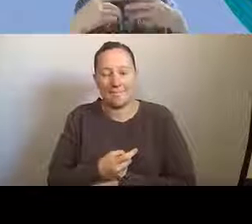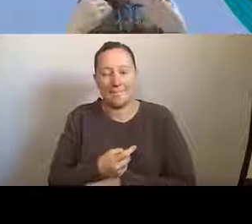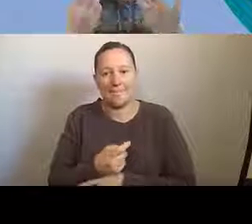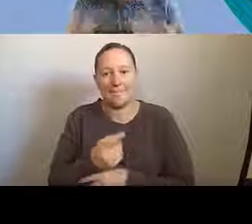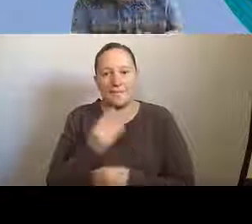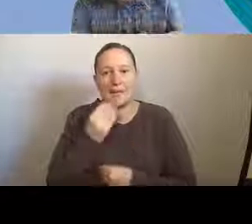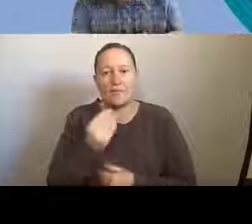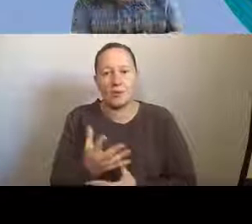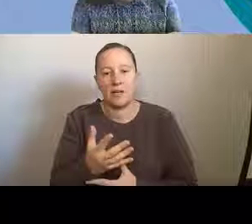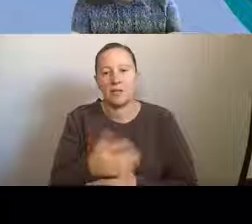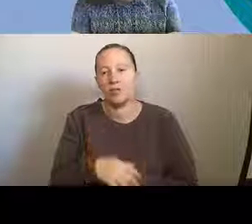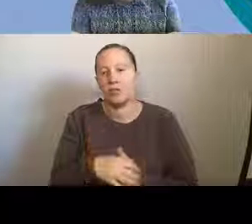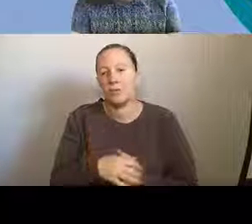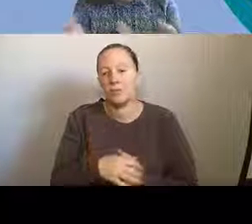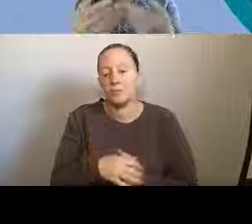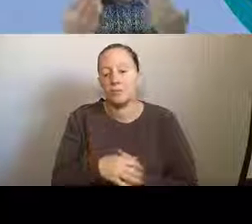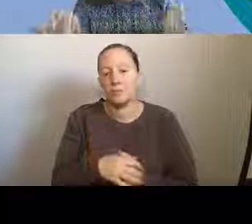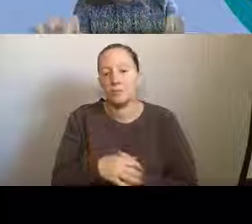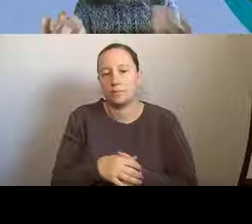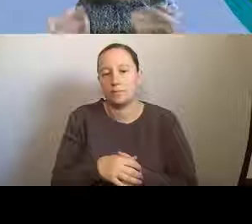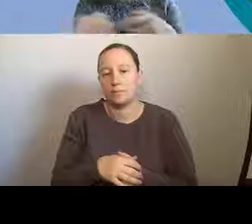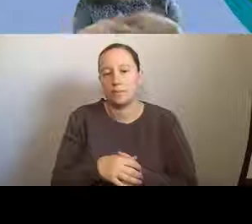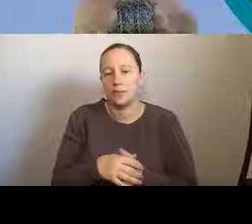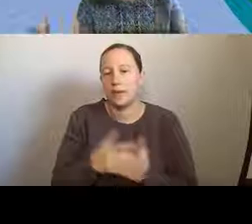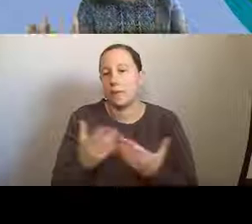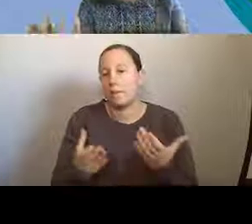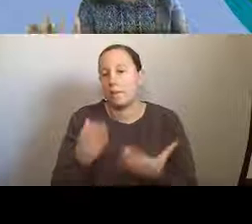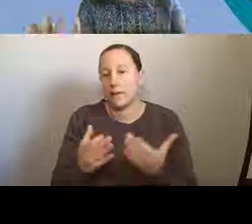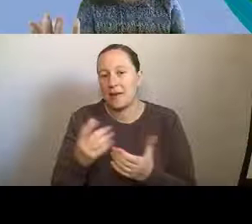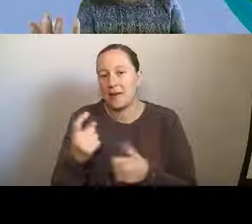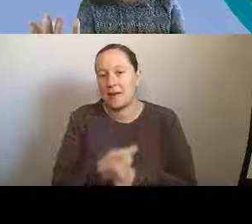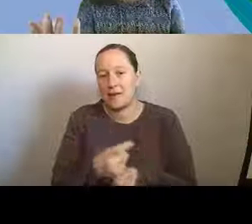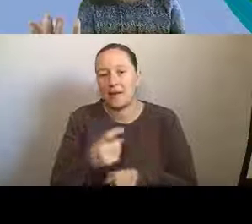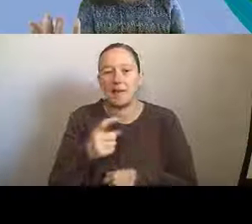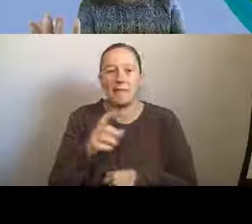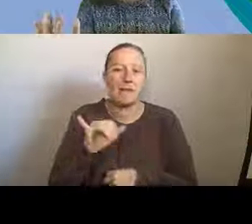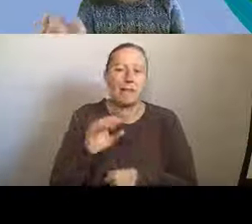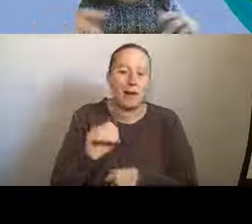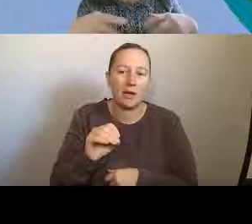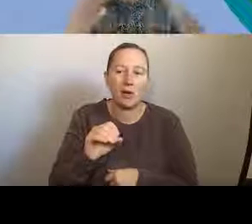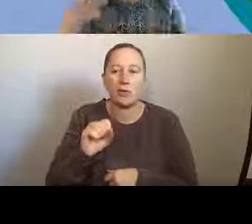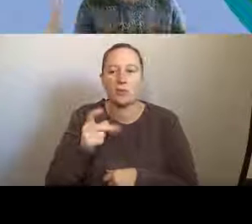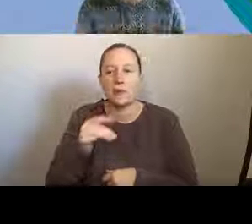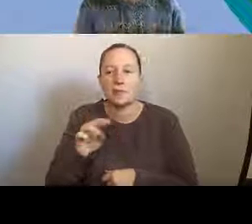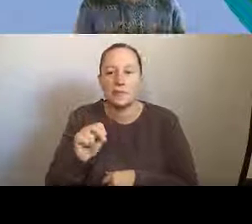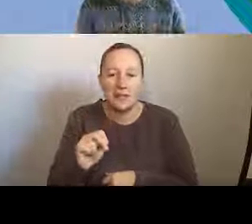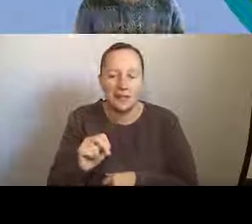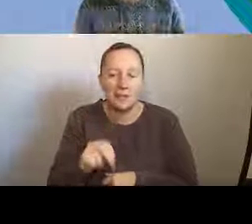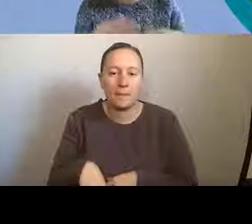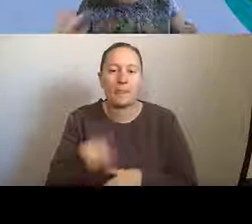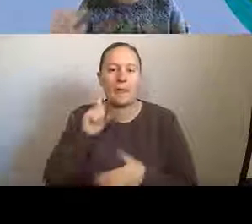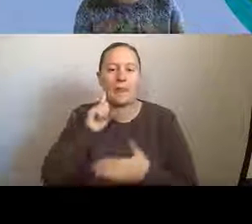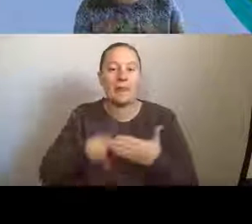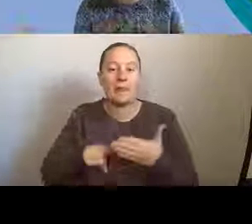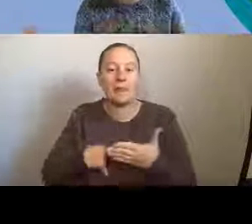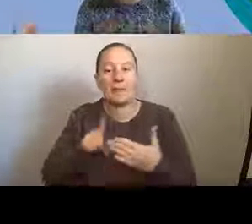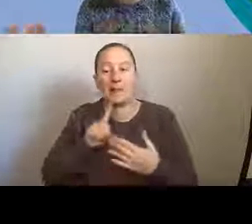or the biospecimens with or without identifiers associated. And then investigators get confused, now is that human subjects research?